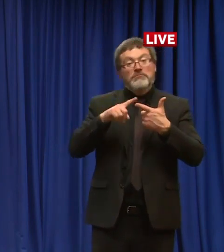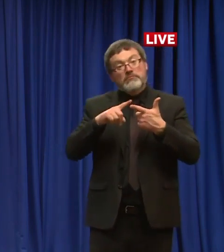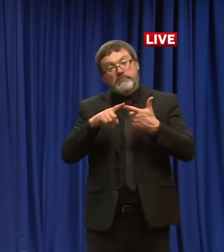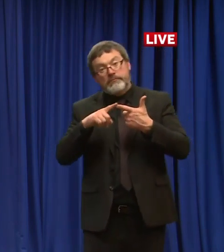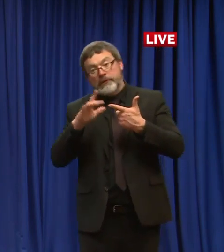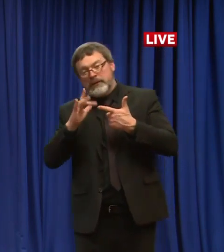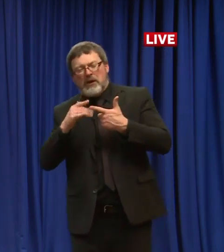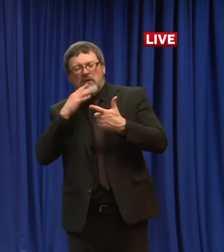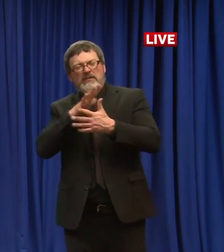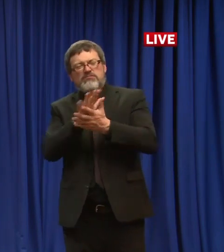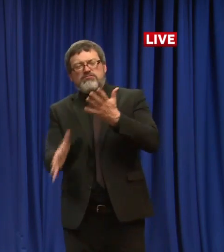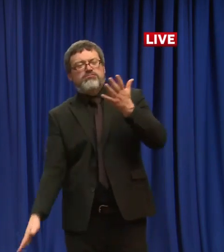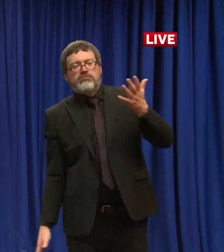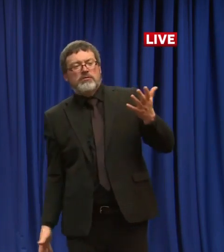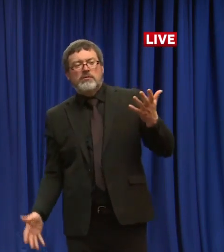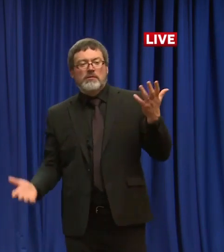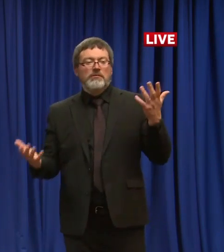VOTE BY ABSENTEE.